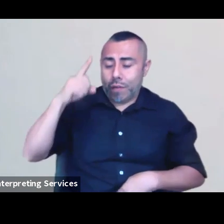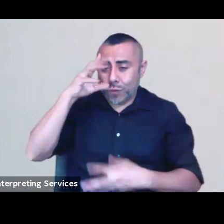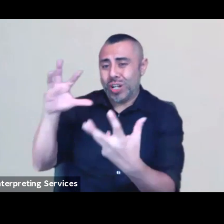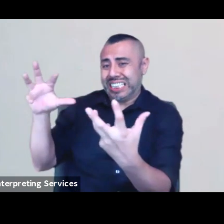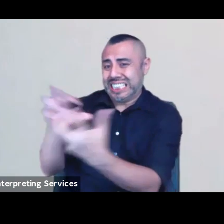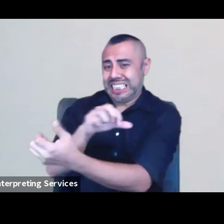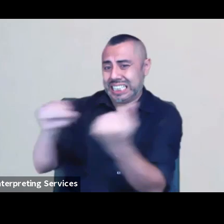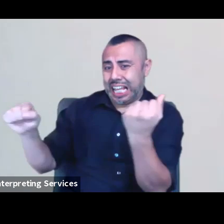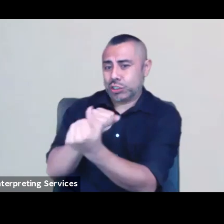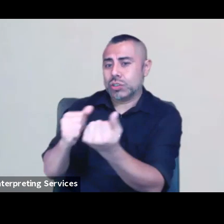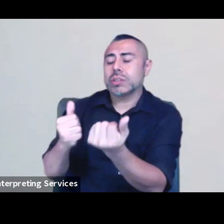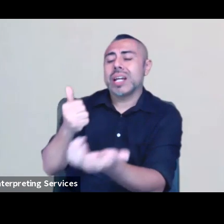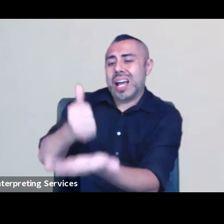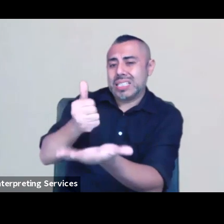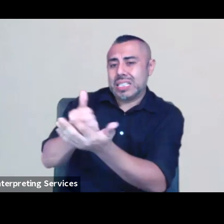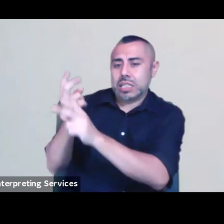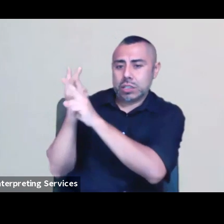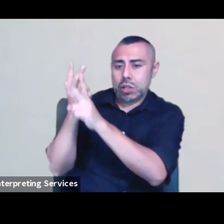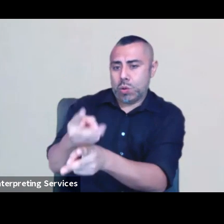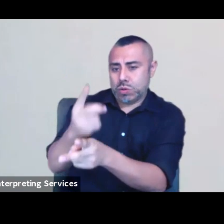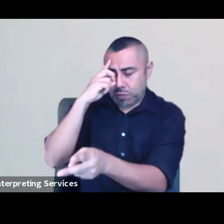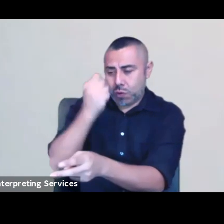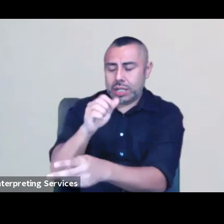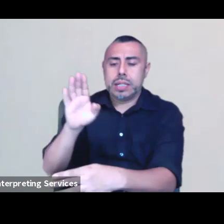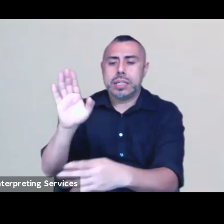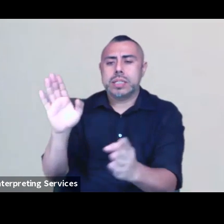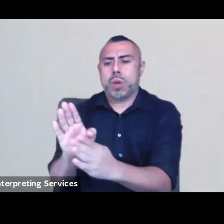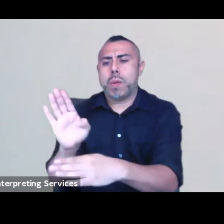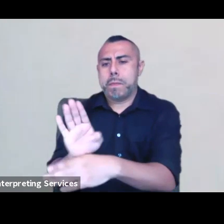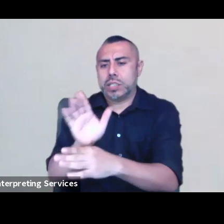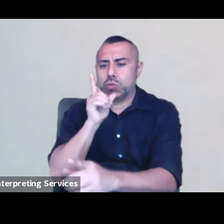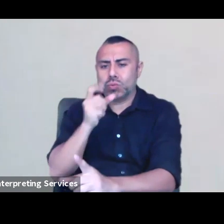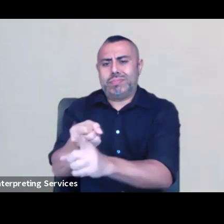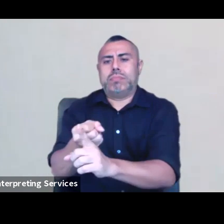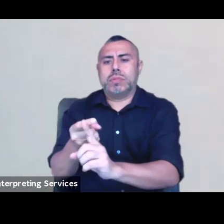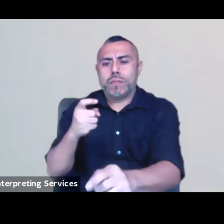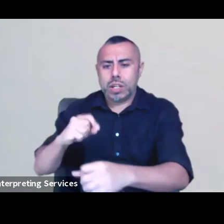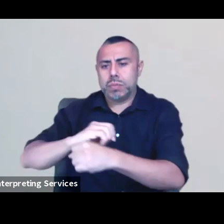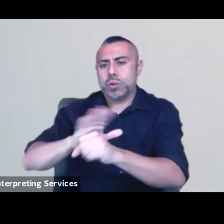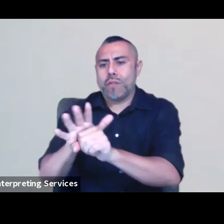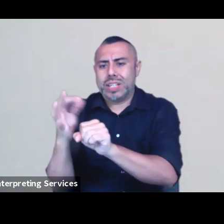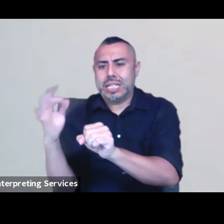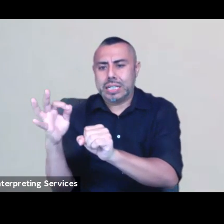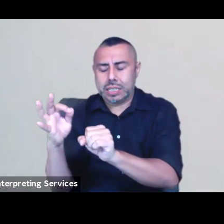for small businesses impacted by COVID-19 from the small business administration,